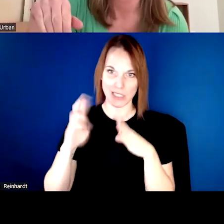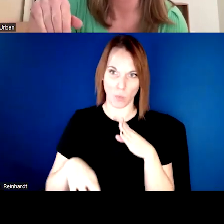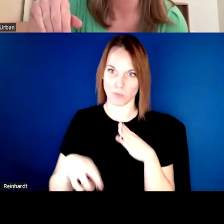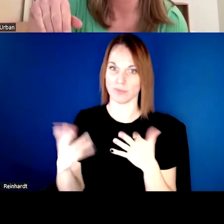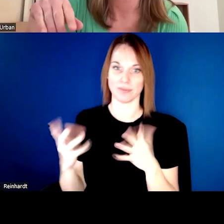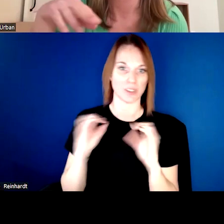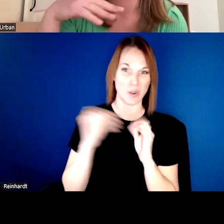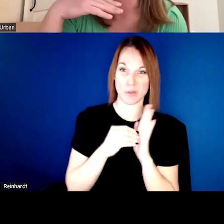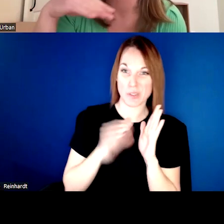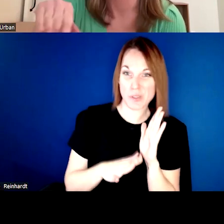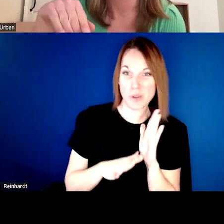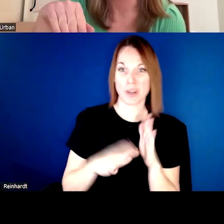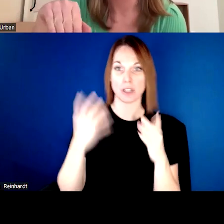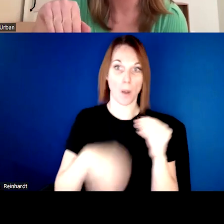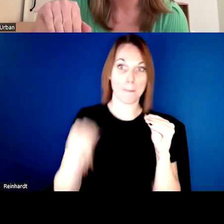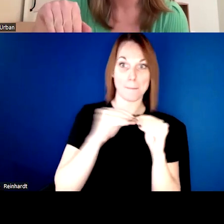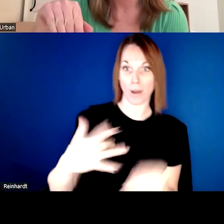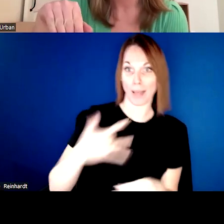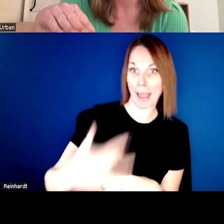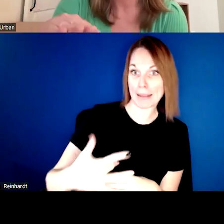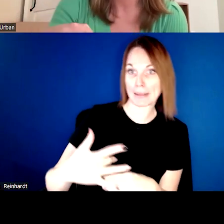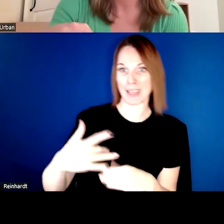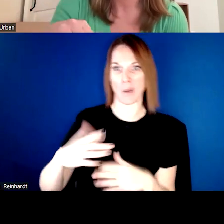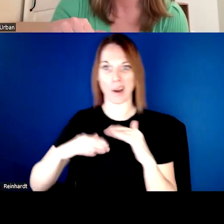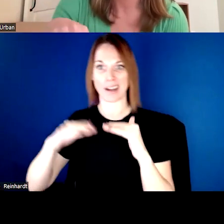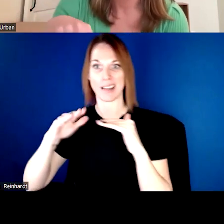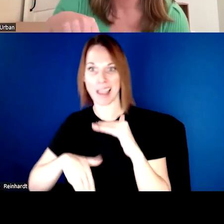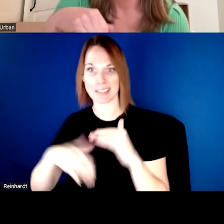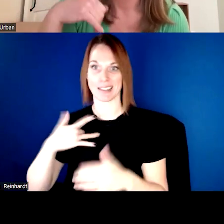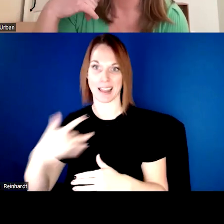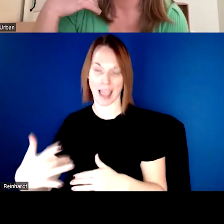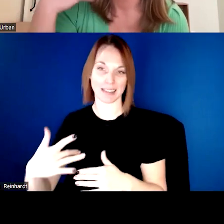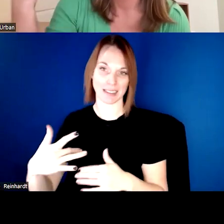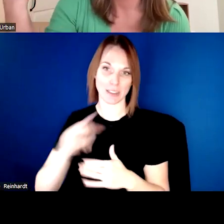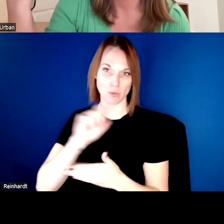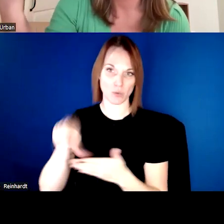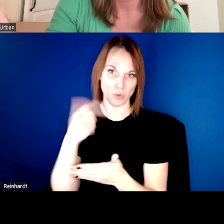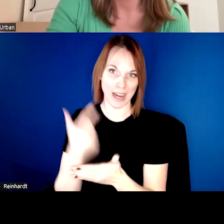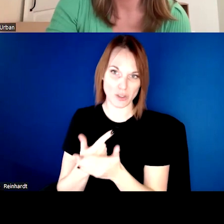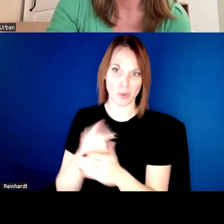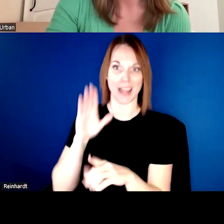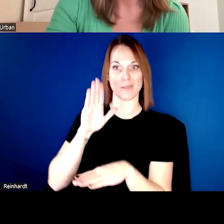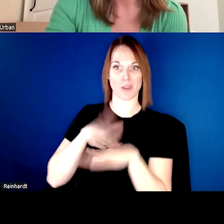graduate on time or be on track for high school graduation, so I'm not worried about